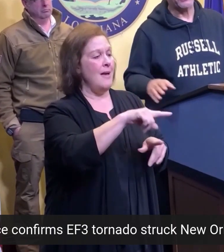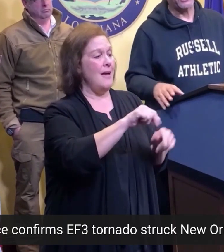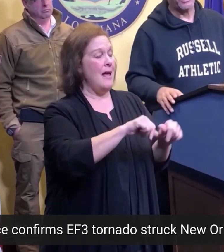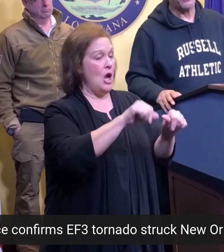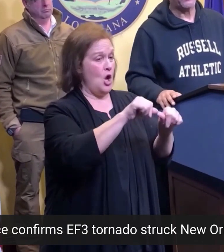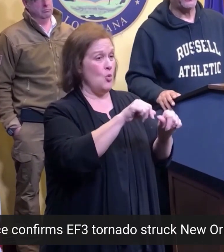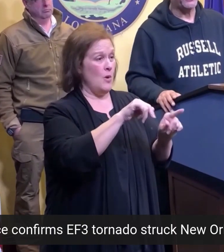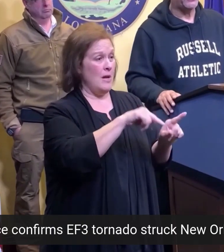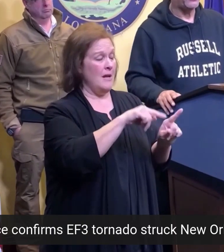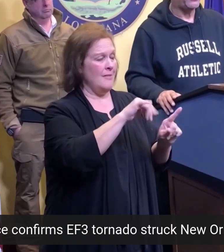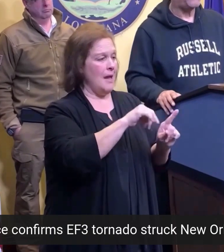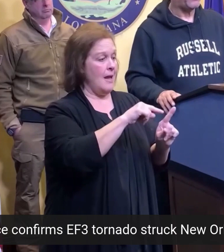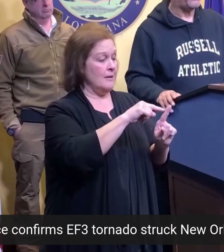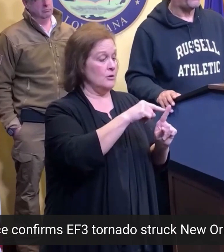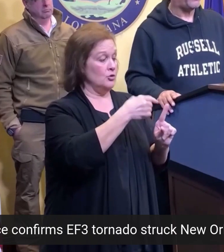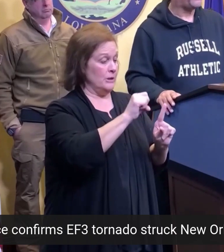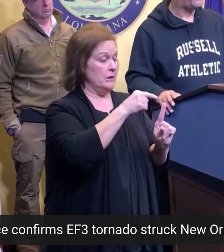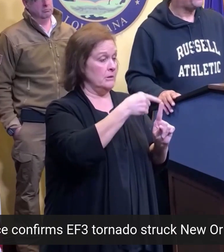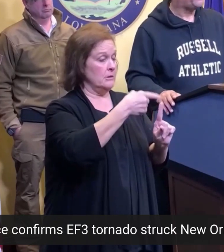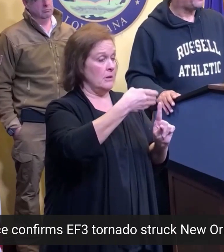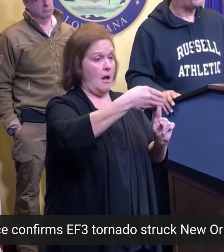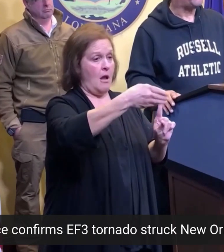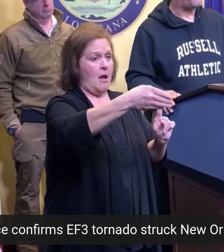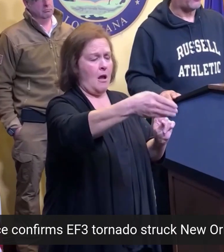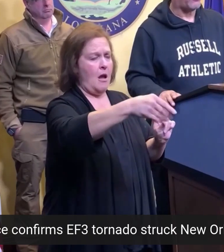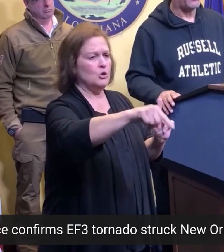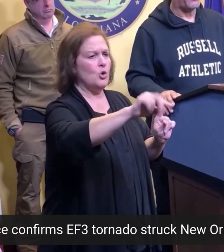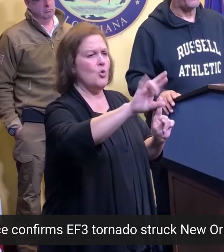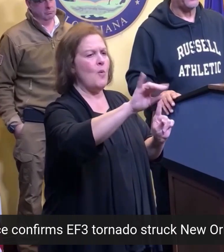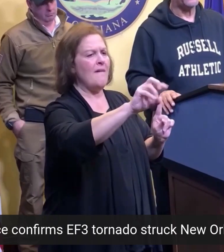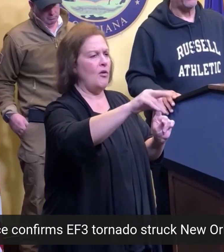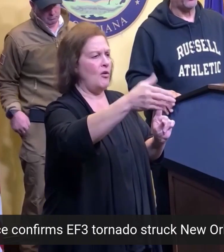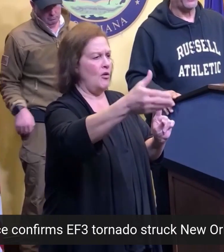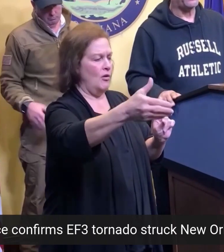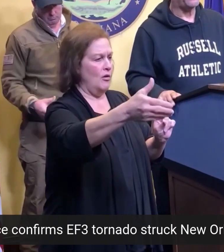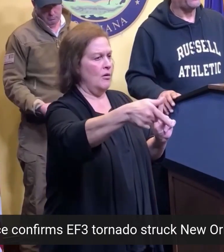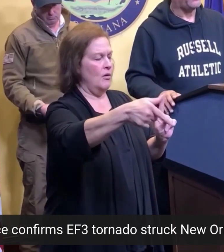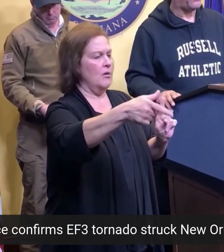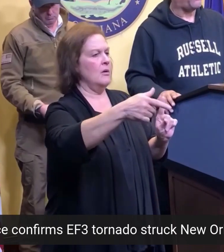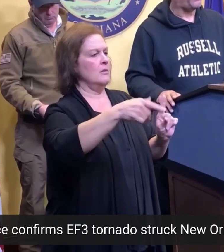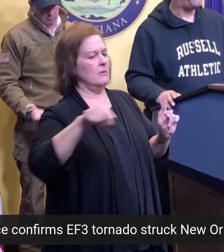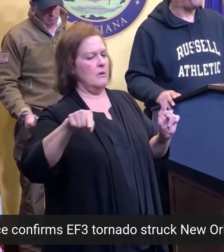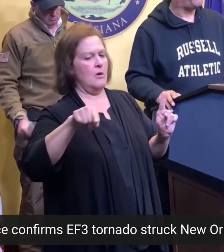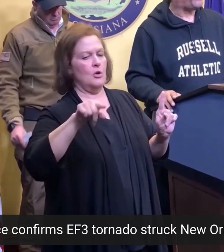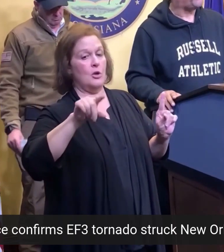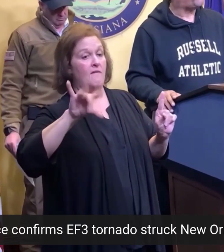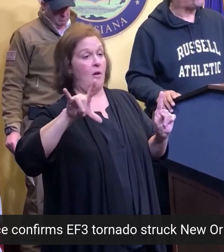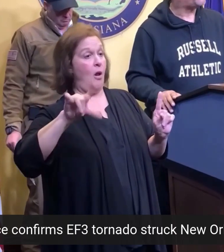the last street and from the river to florida other than some wind we were very fortunate